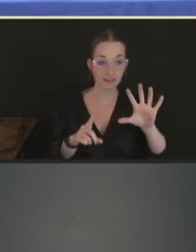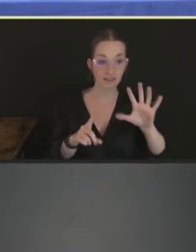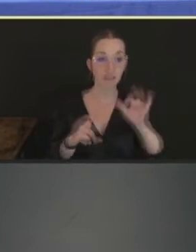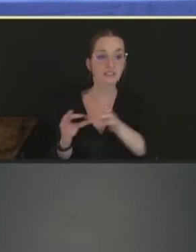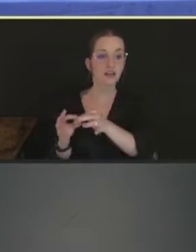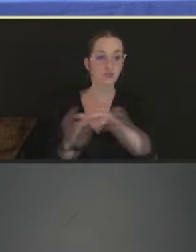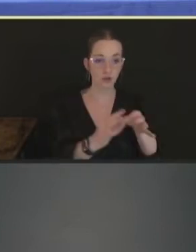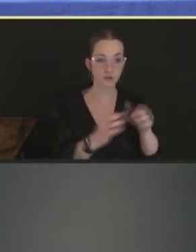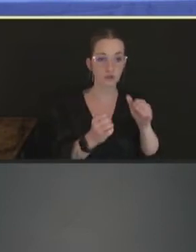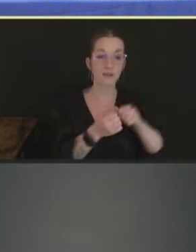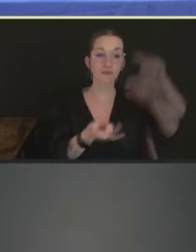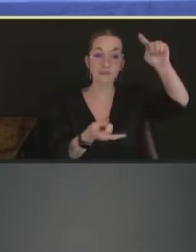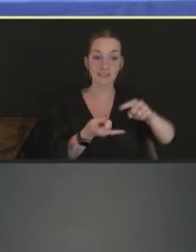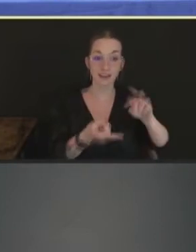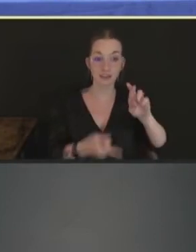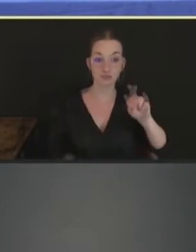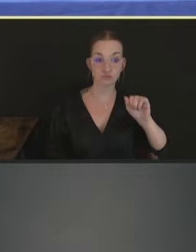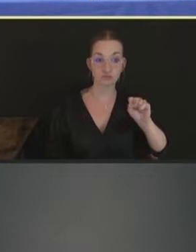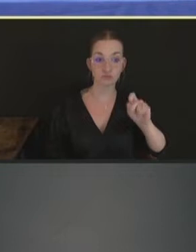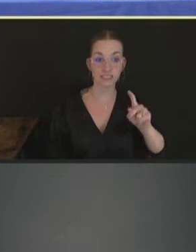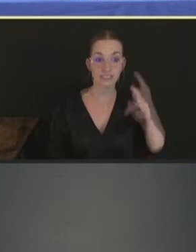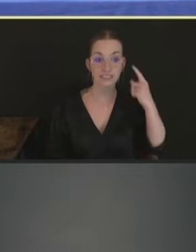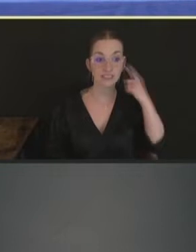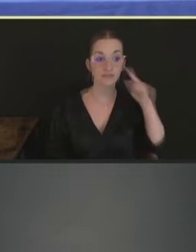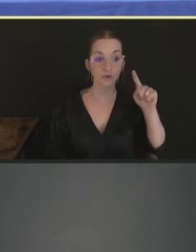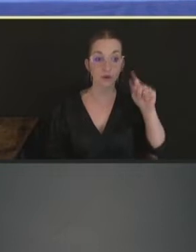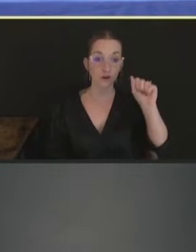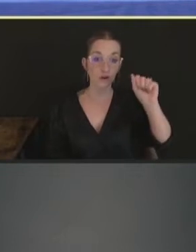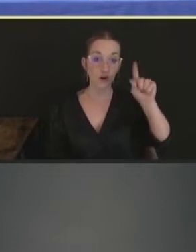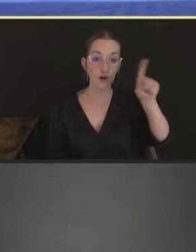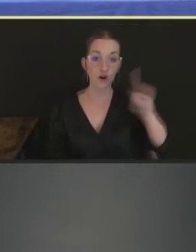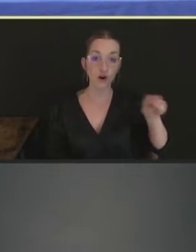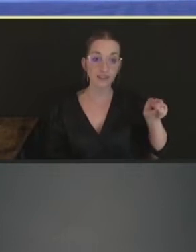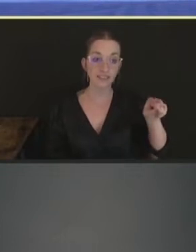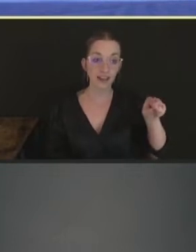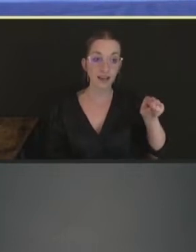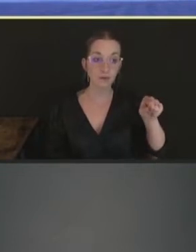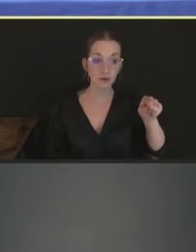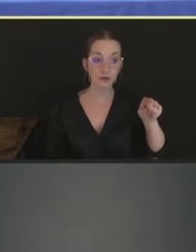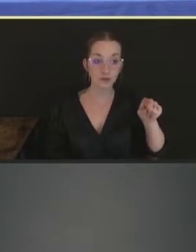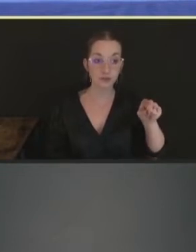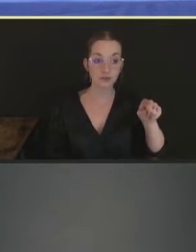And again, it was a very significant reduction.